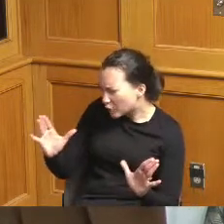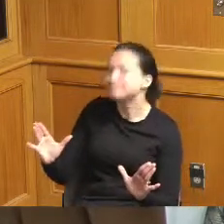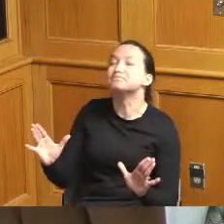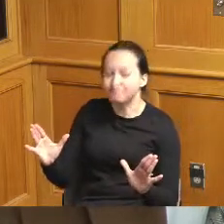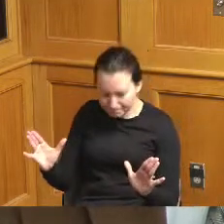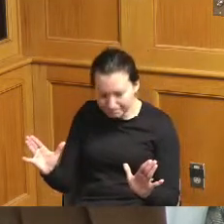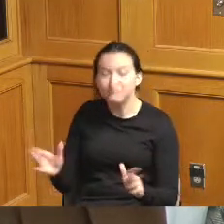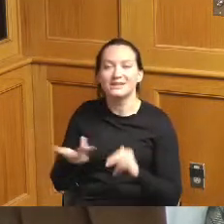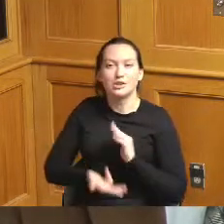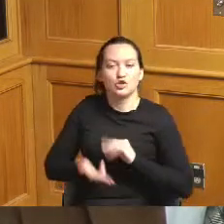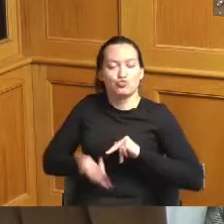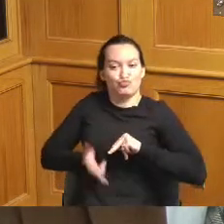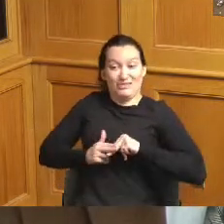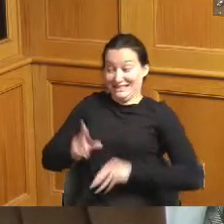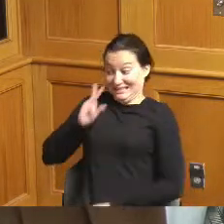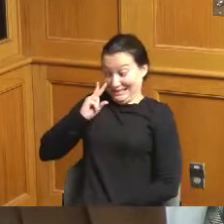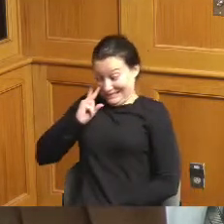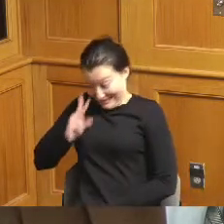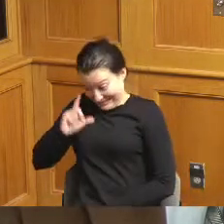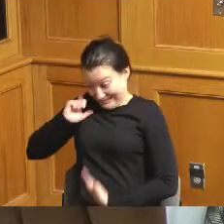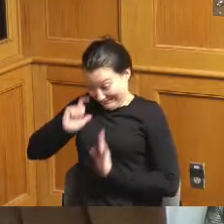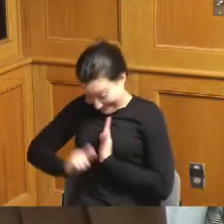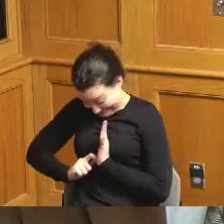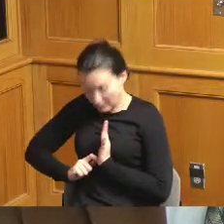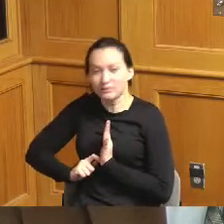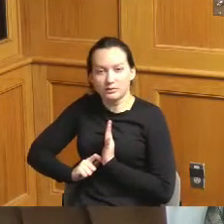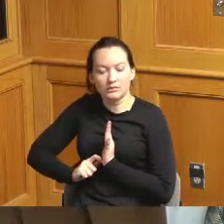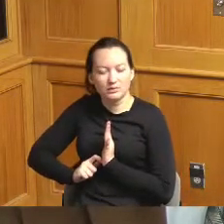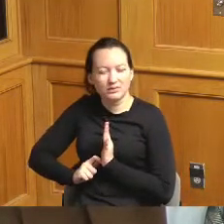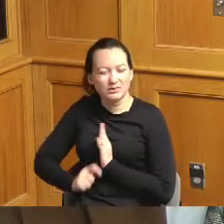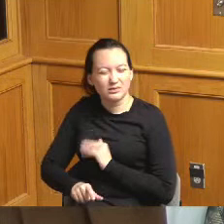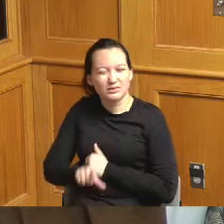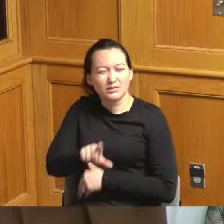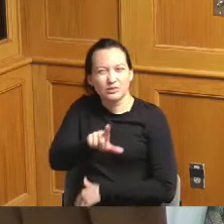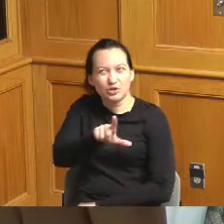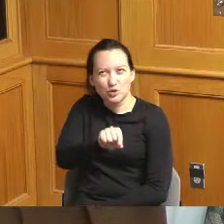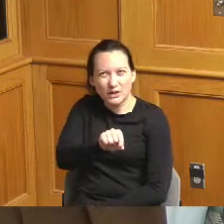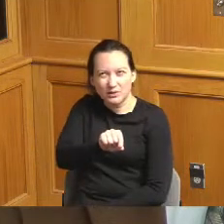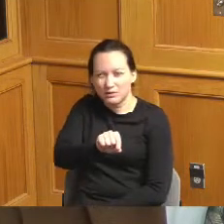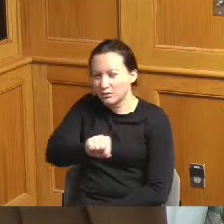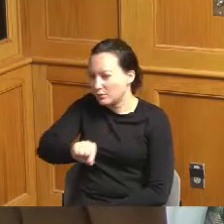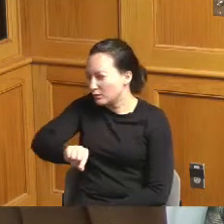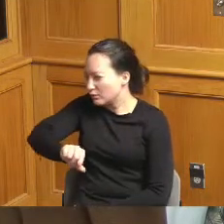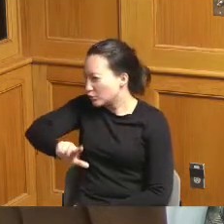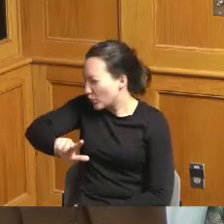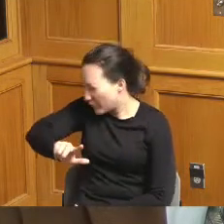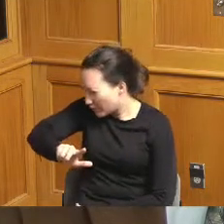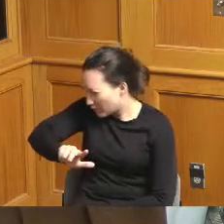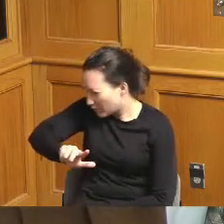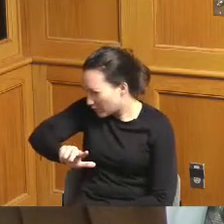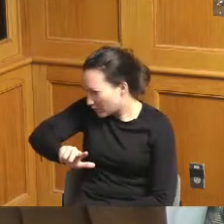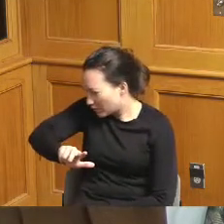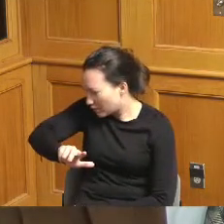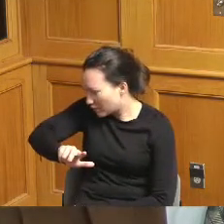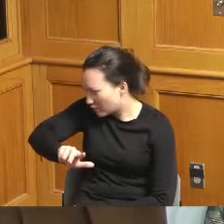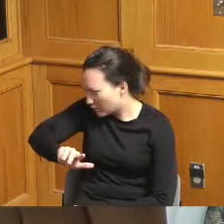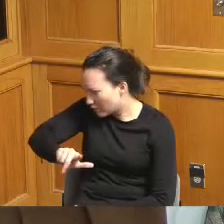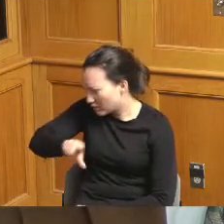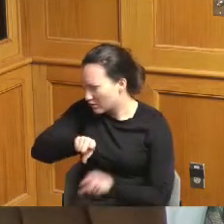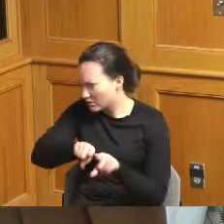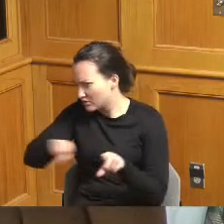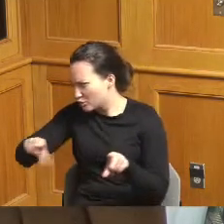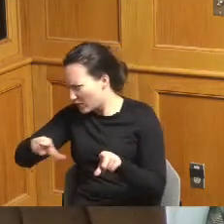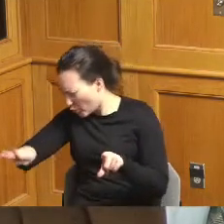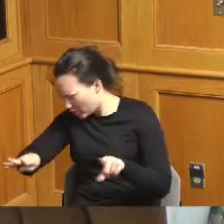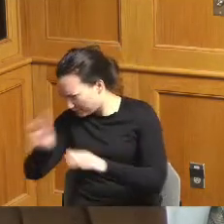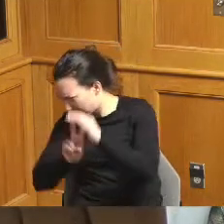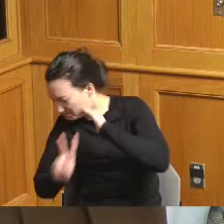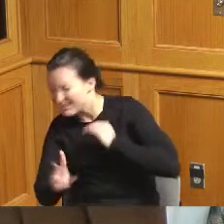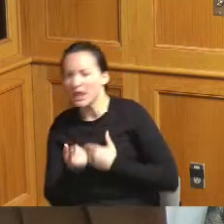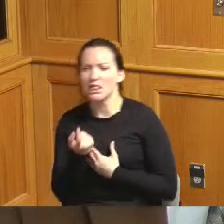are the increases that we see in the 2023 and 24 projections because there's a bit of a